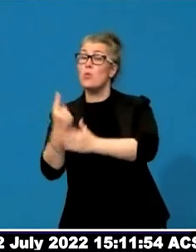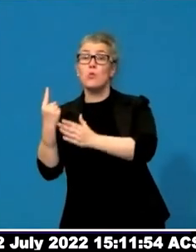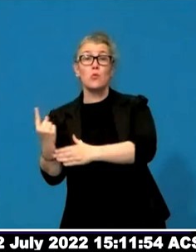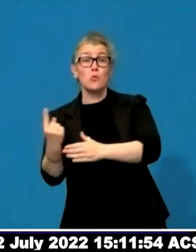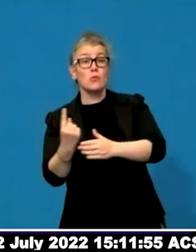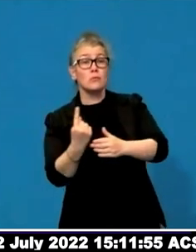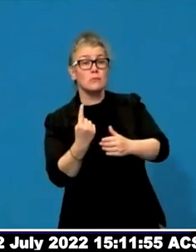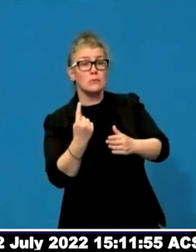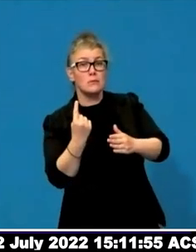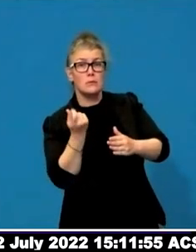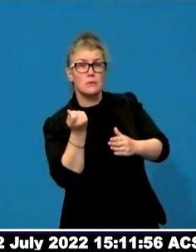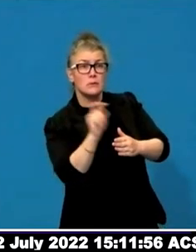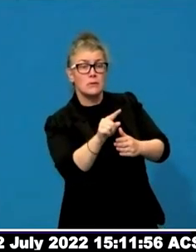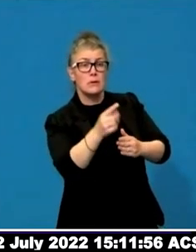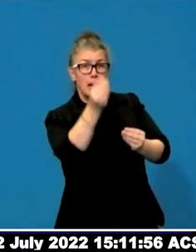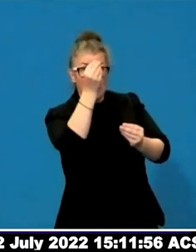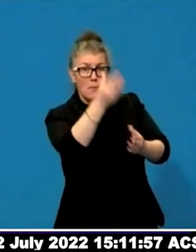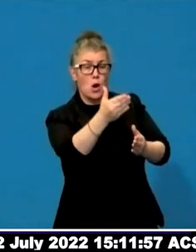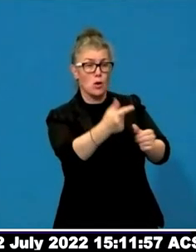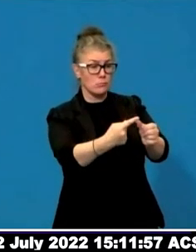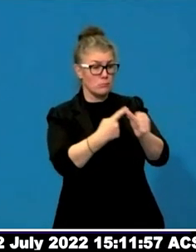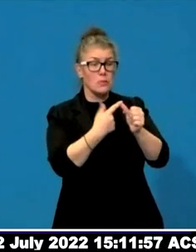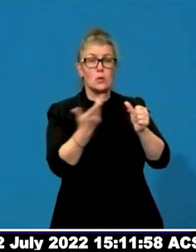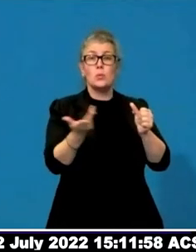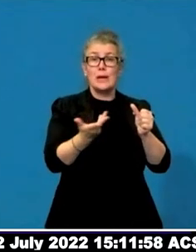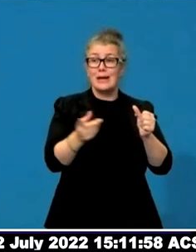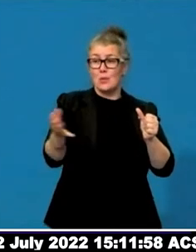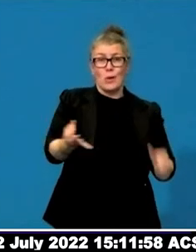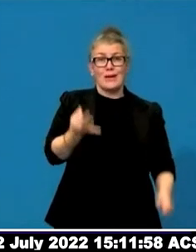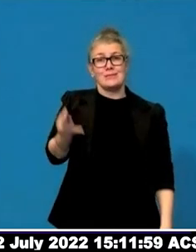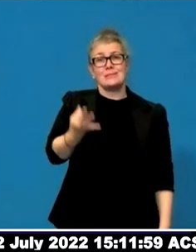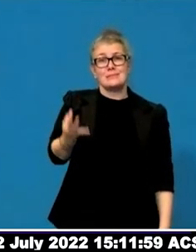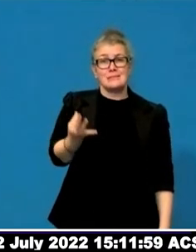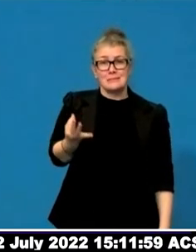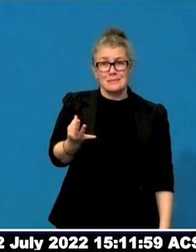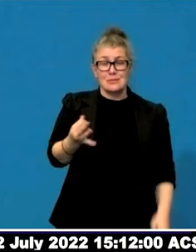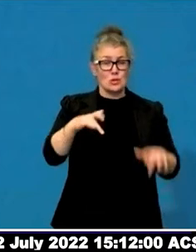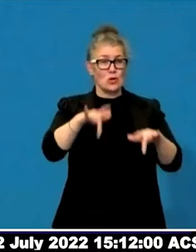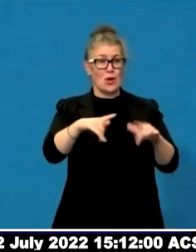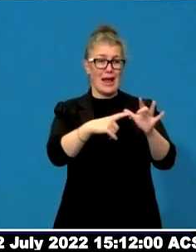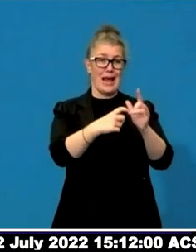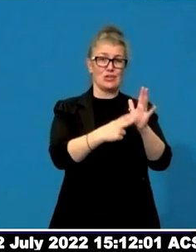that they've taken to the Commission, and they haven't been actioned. And this is two years later.